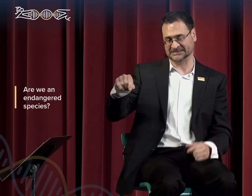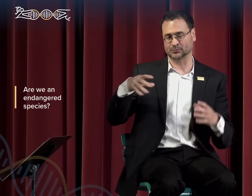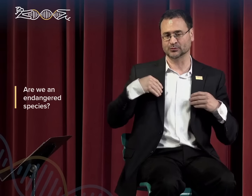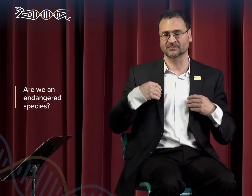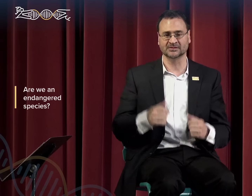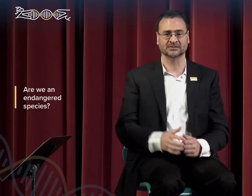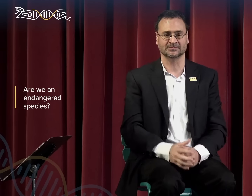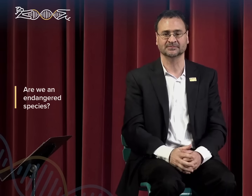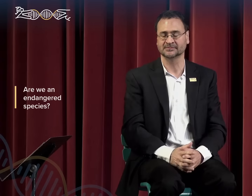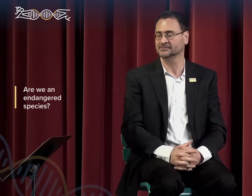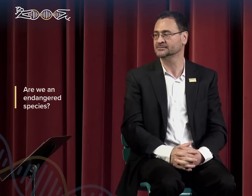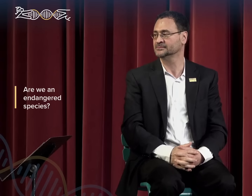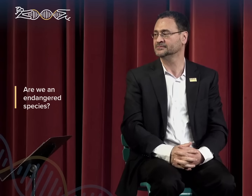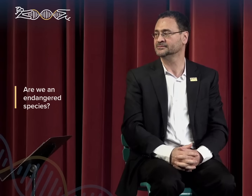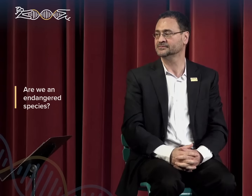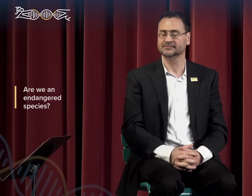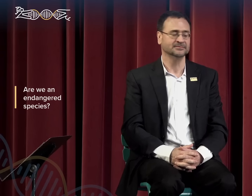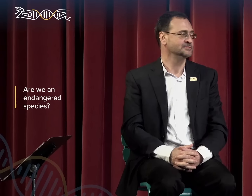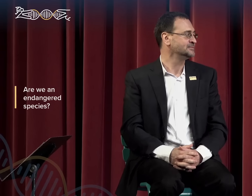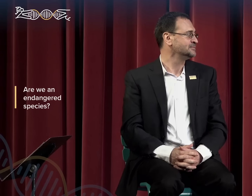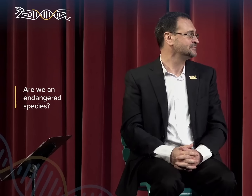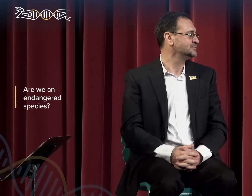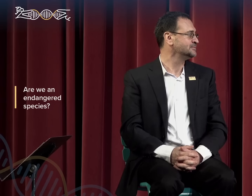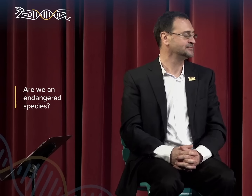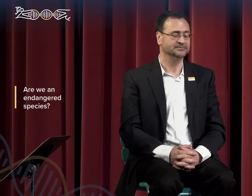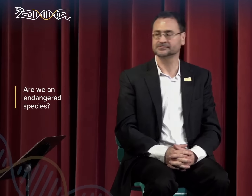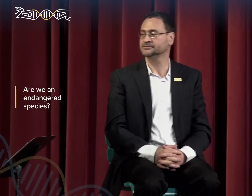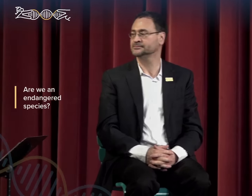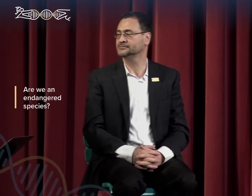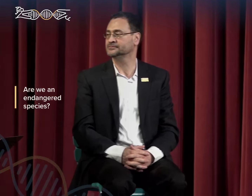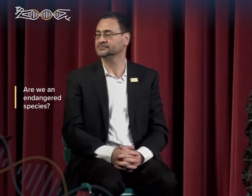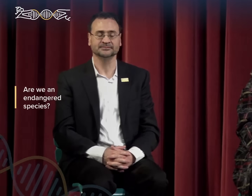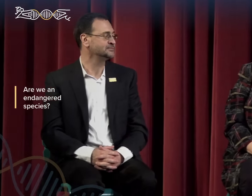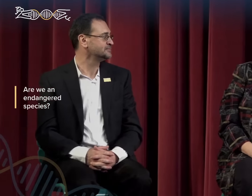to go before we get to acceptance of germ line gene editing.